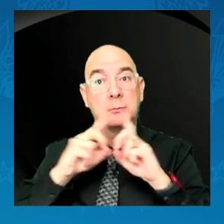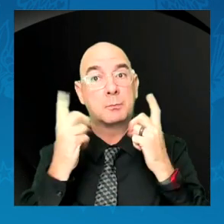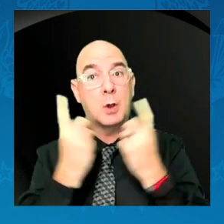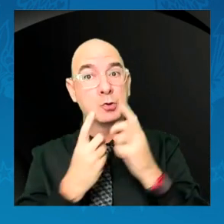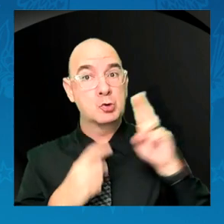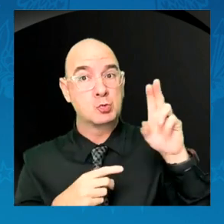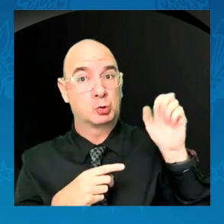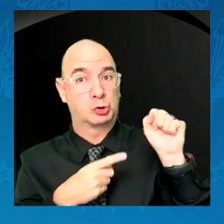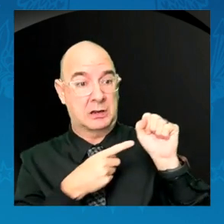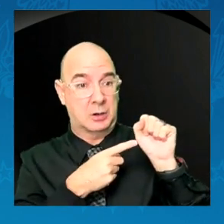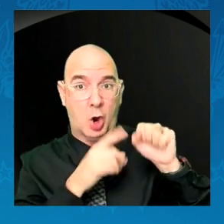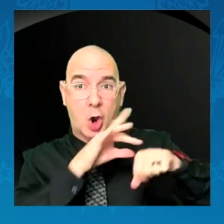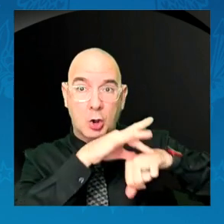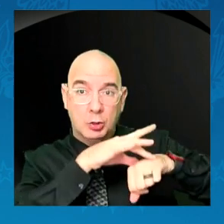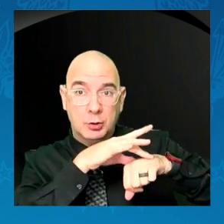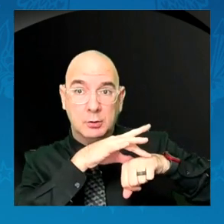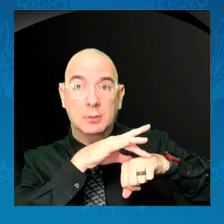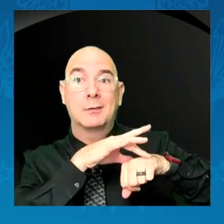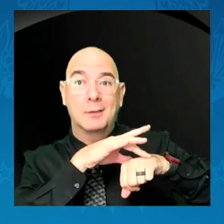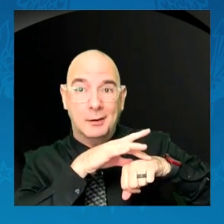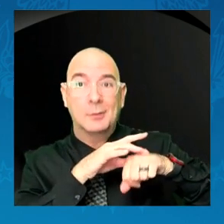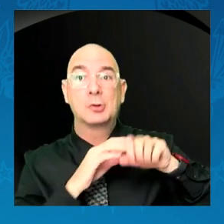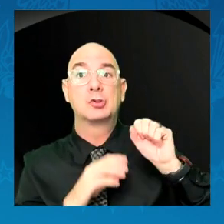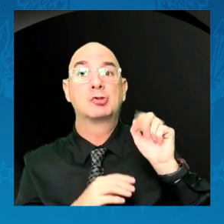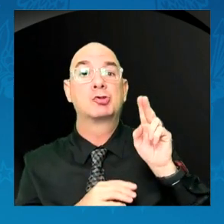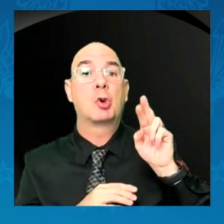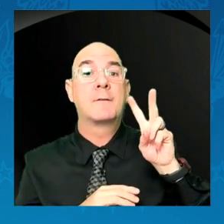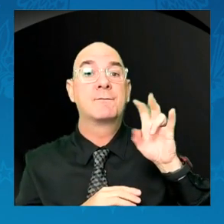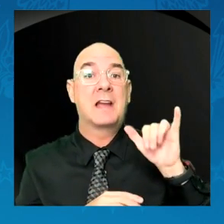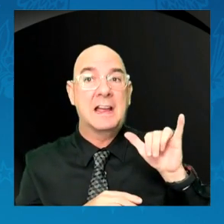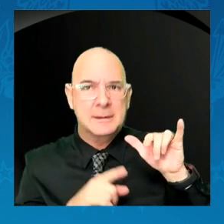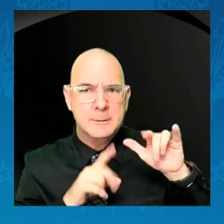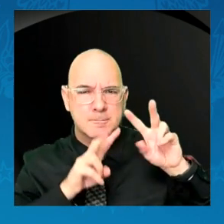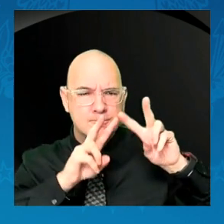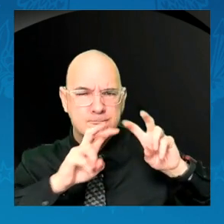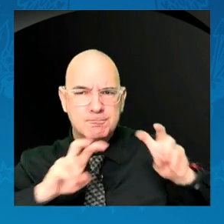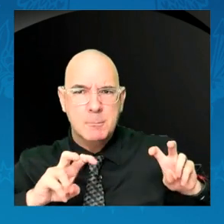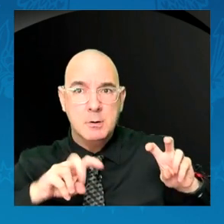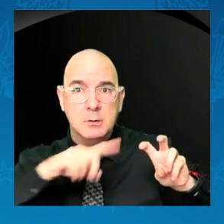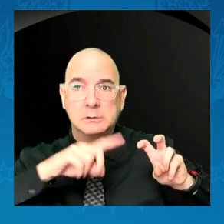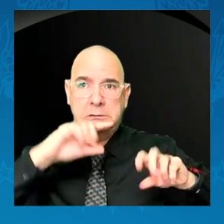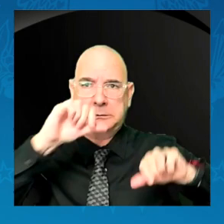which we have terrific scientists every single day, are working very hard.